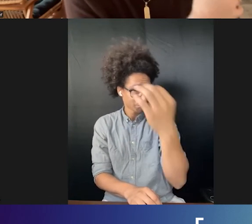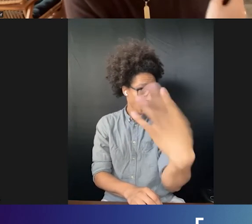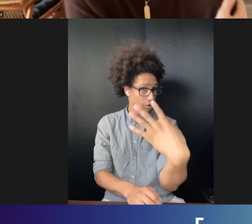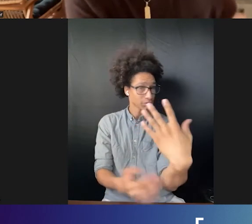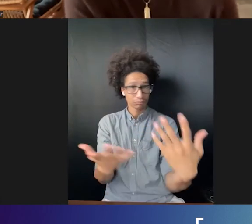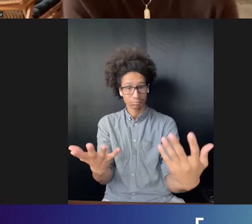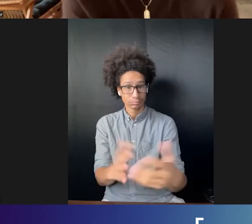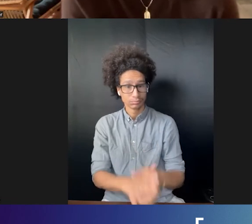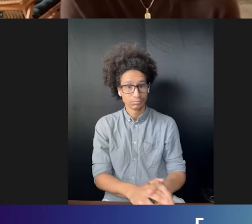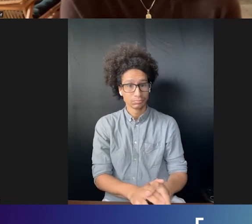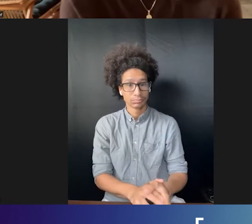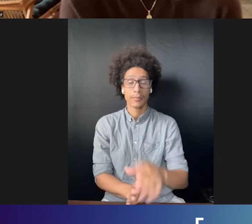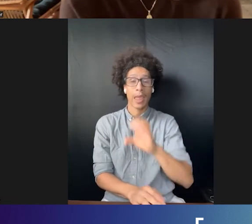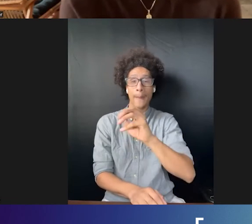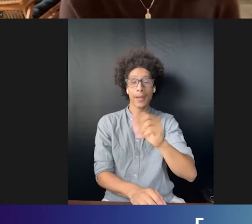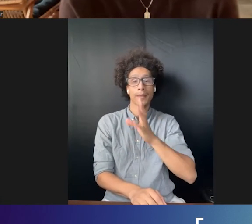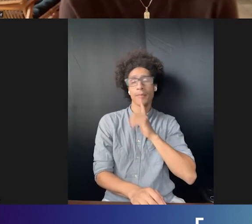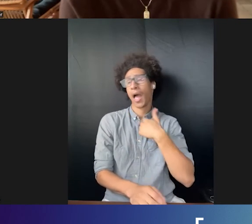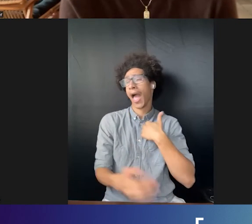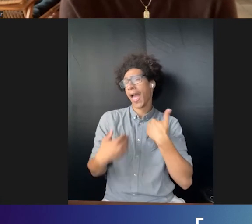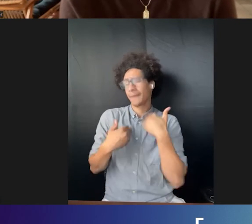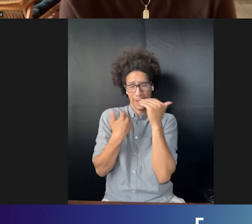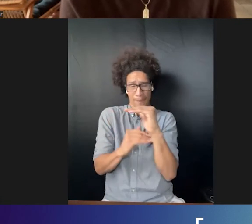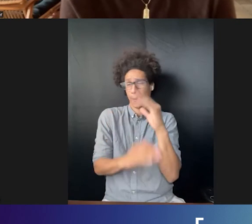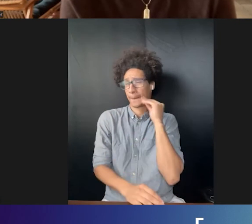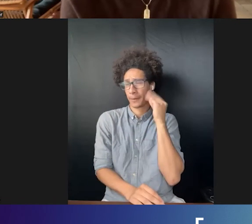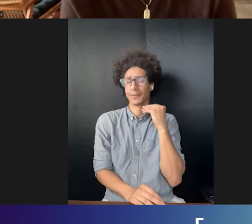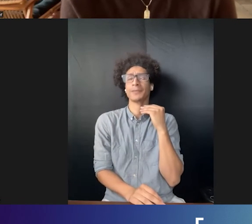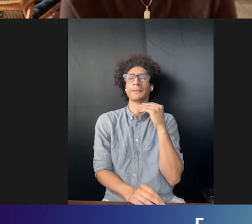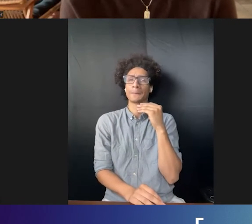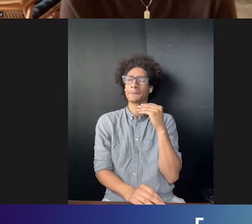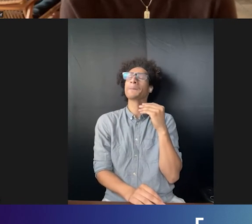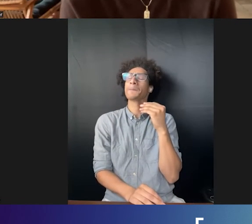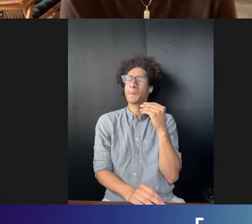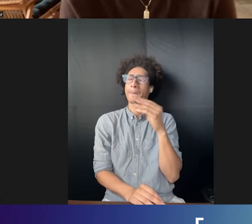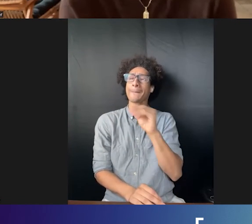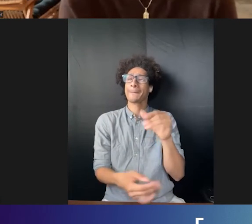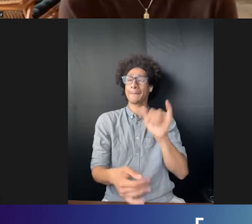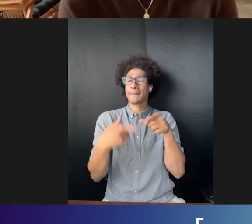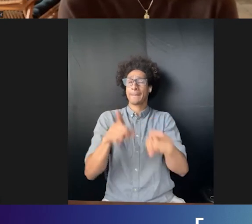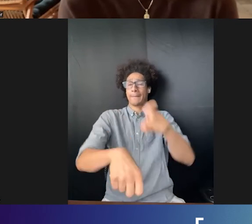I mean, I have a limited experience this and it was at a time where I feel like the distribution landscape was so different.